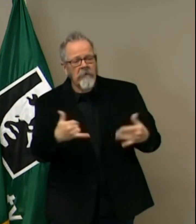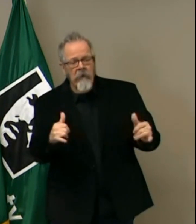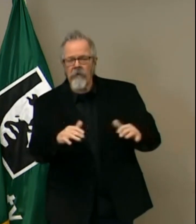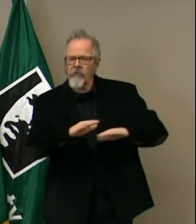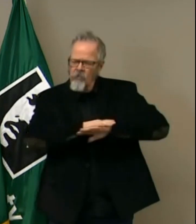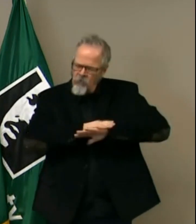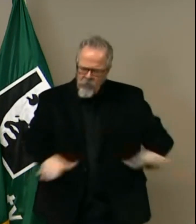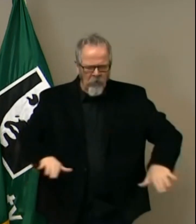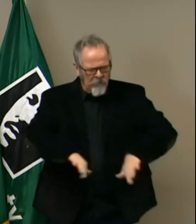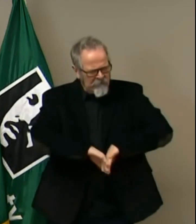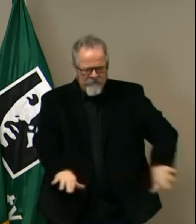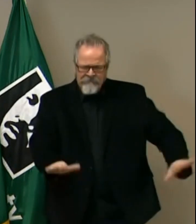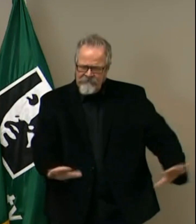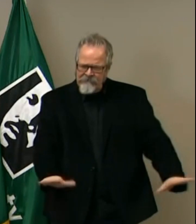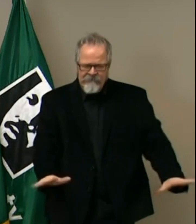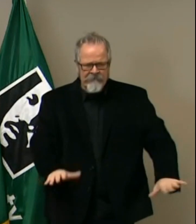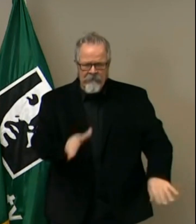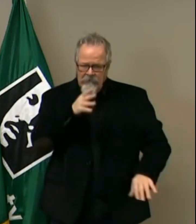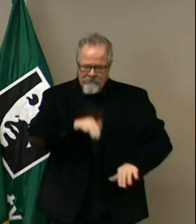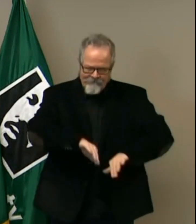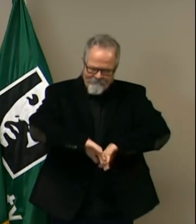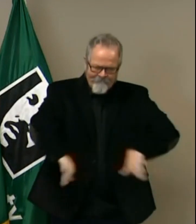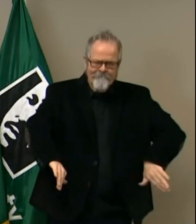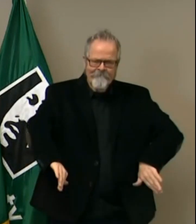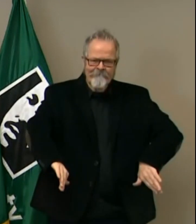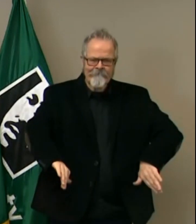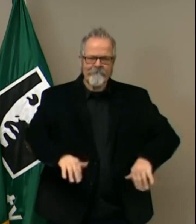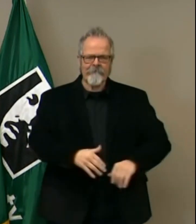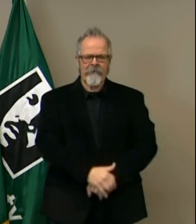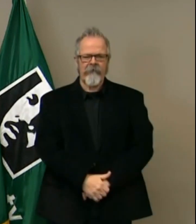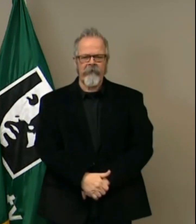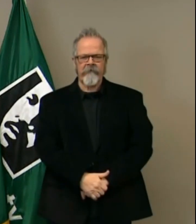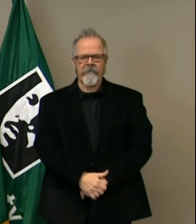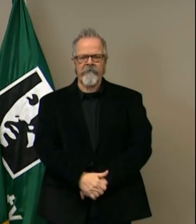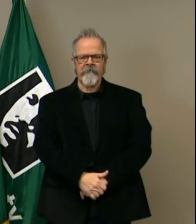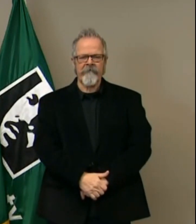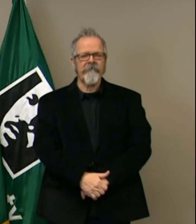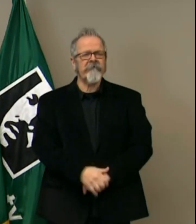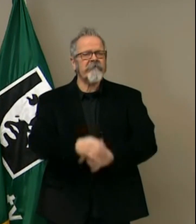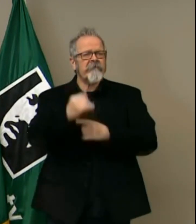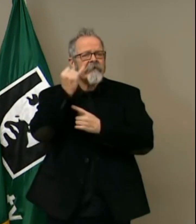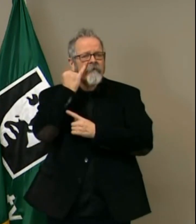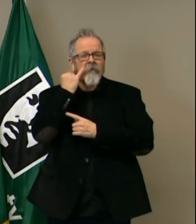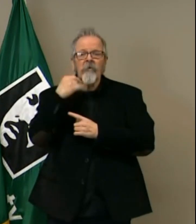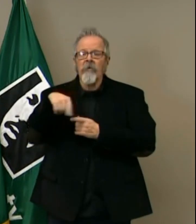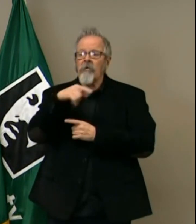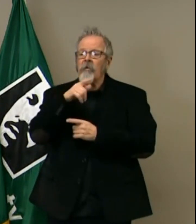people out of circulation for the next several weeks we're gonna save dozens if